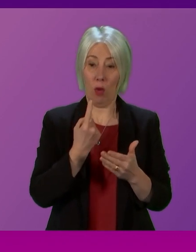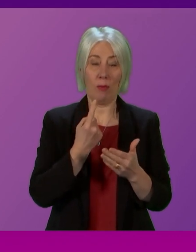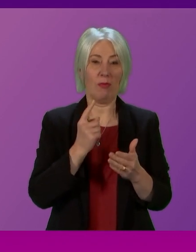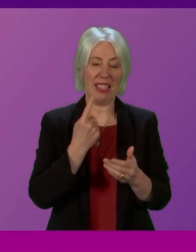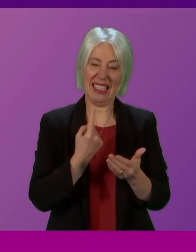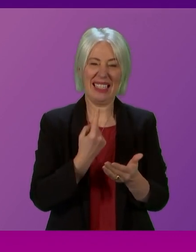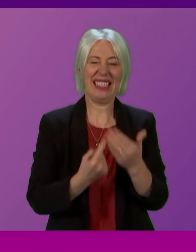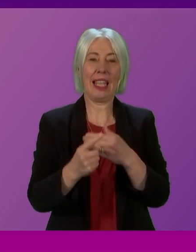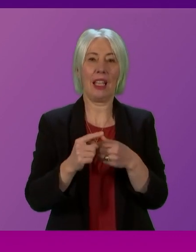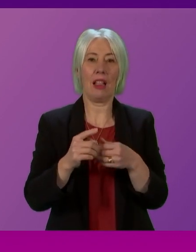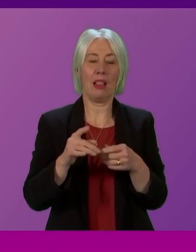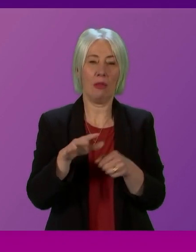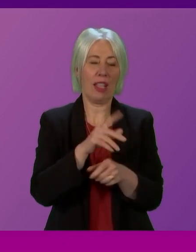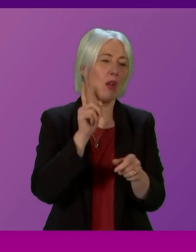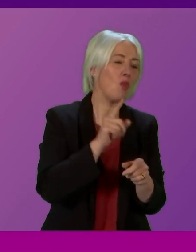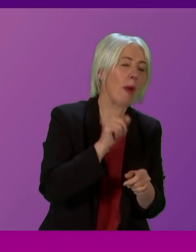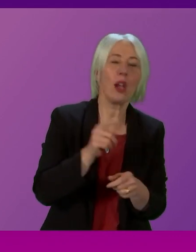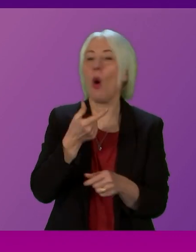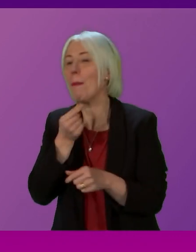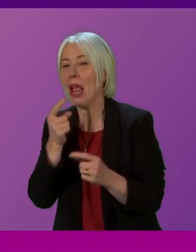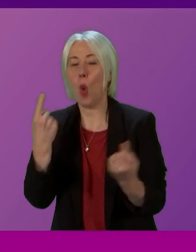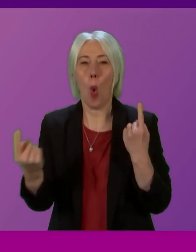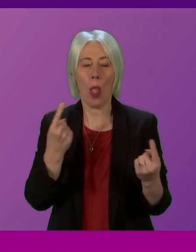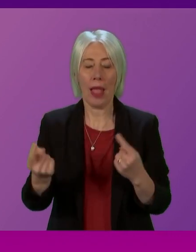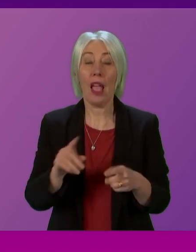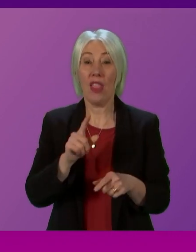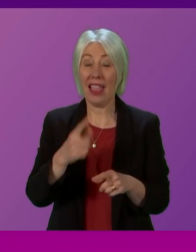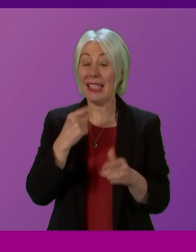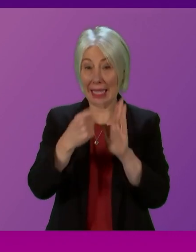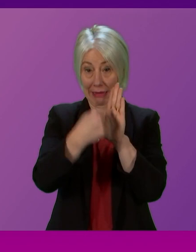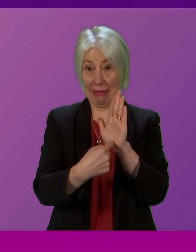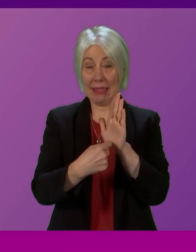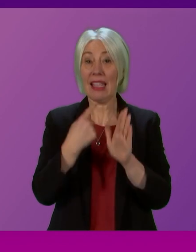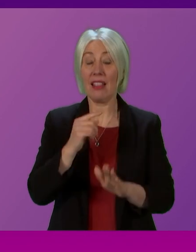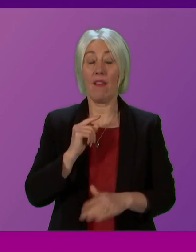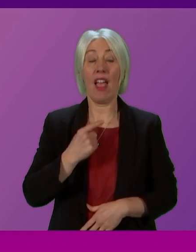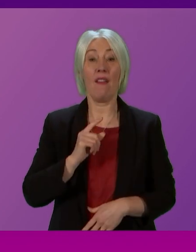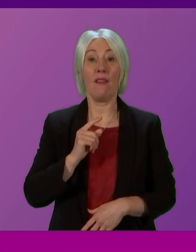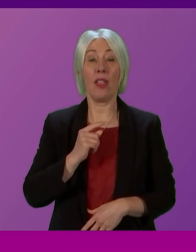Those exemptions can be applied whether or not a trans woman has a gender recognition certificate.